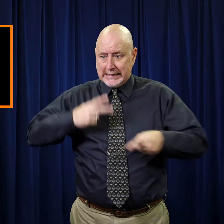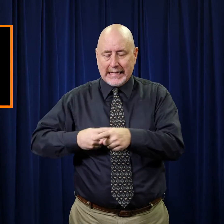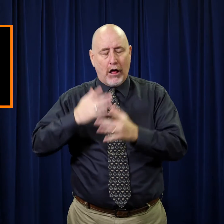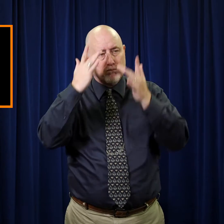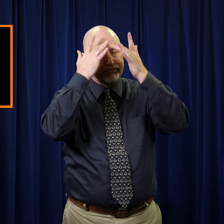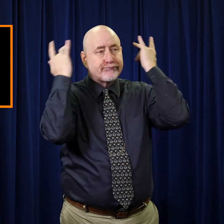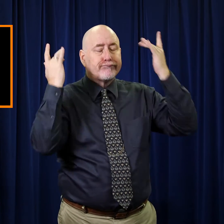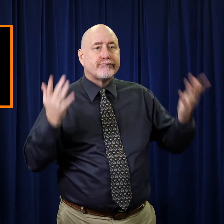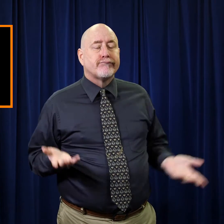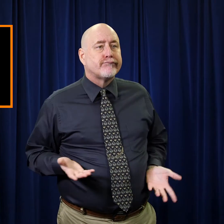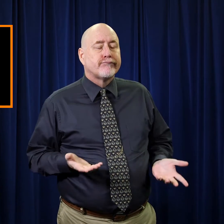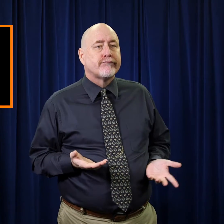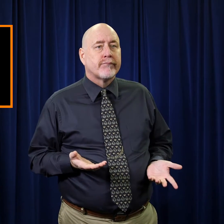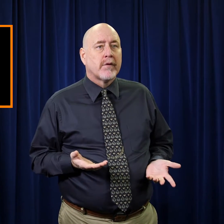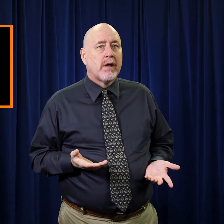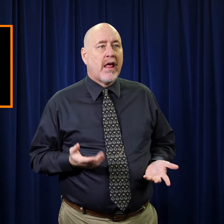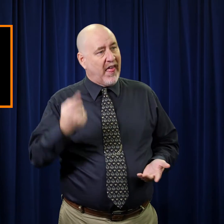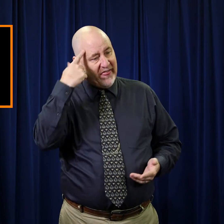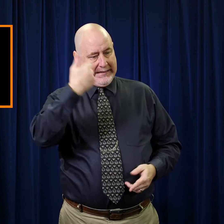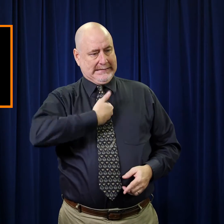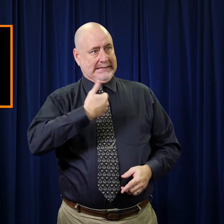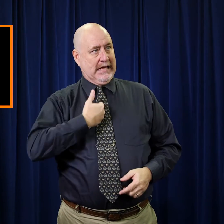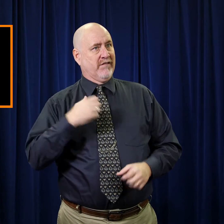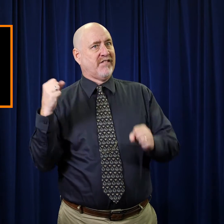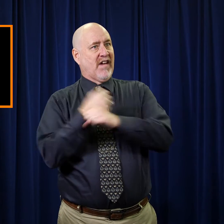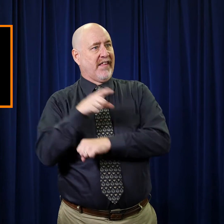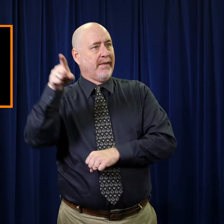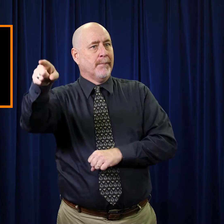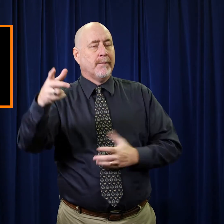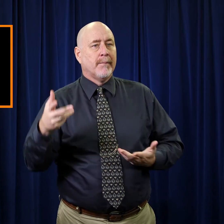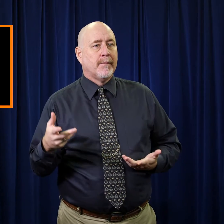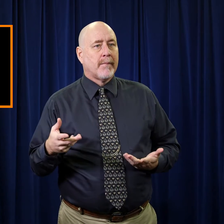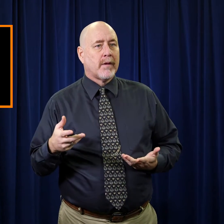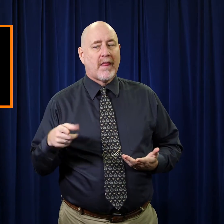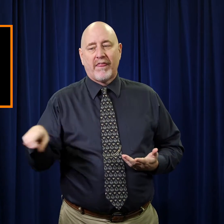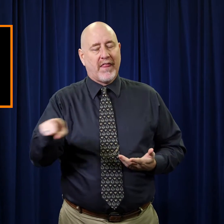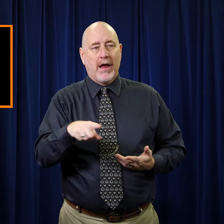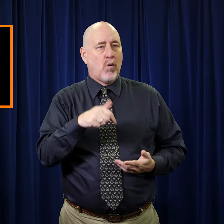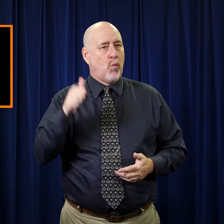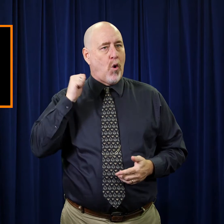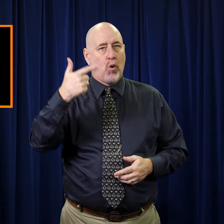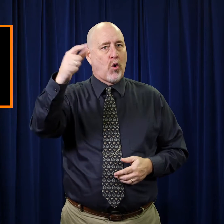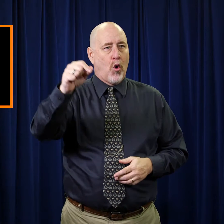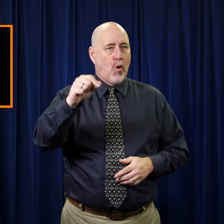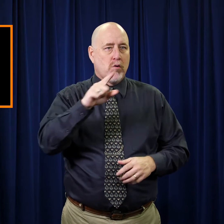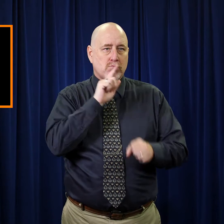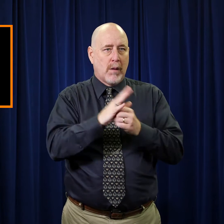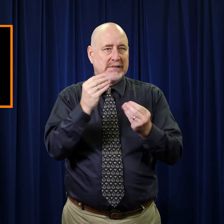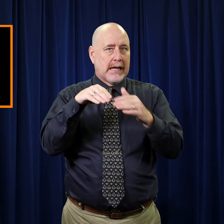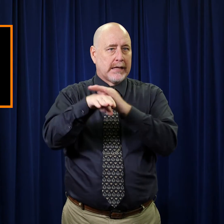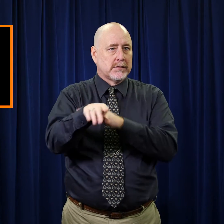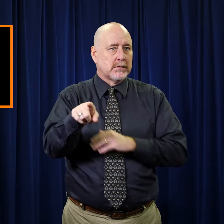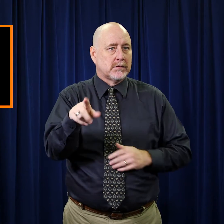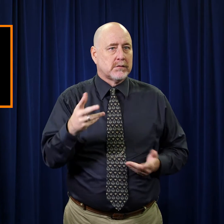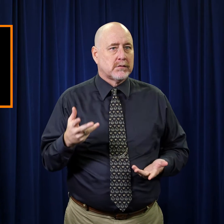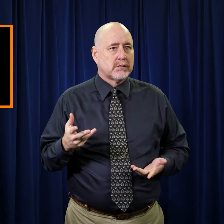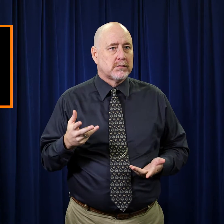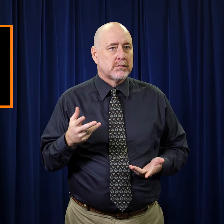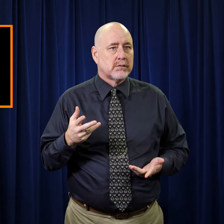before them. And now they forgot all of that. It's as if they're fighting these battles all by themselves. And they're not going to go into the land of Canaan.